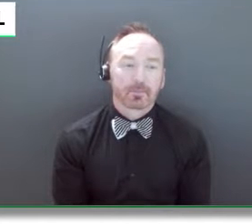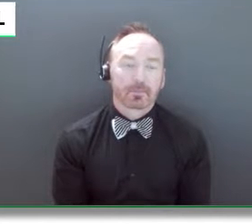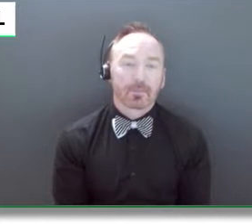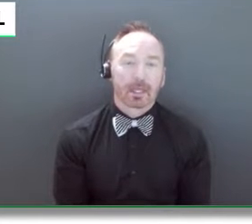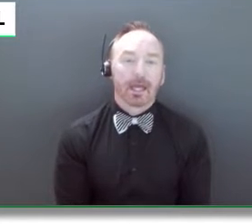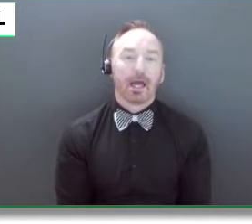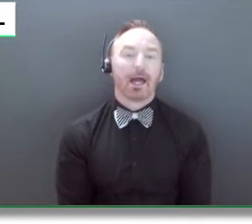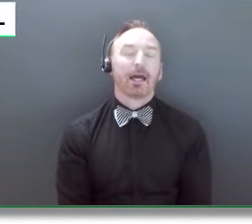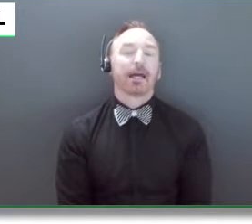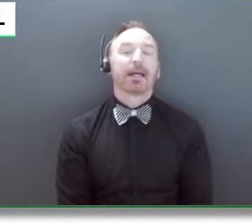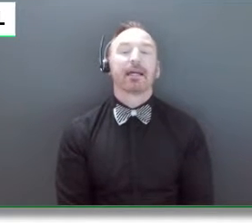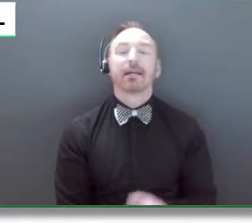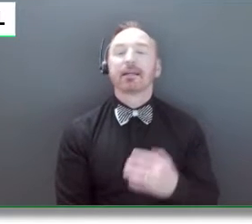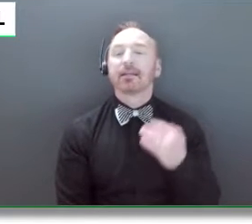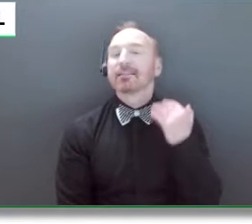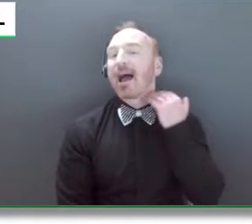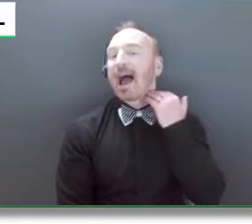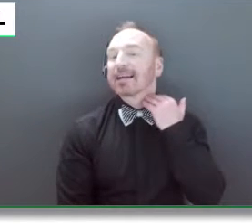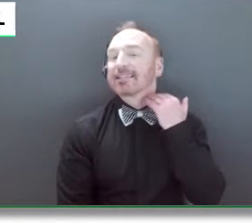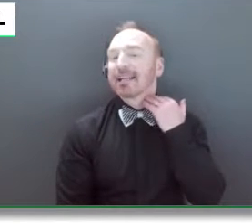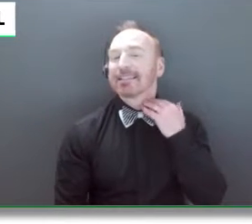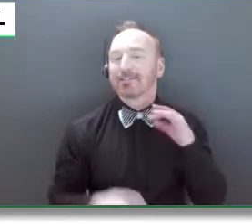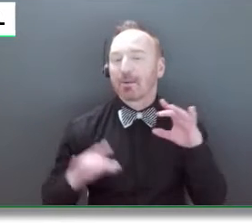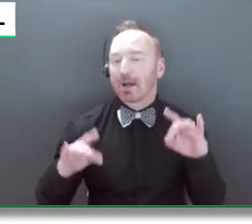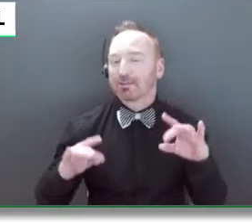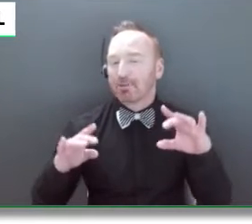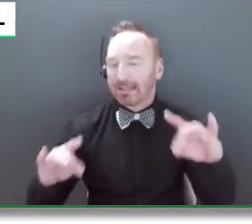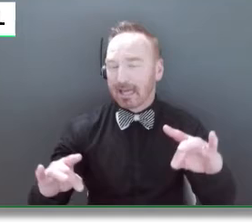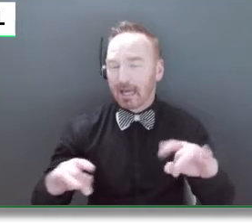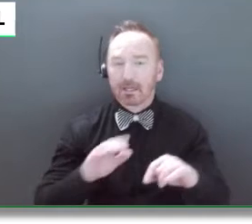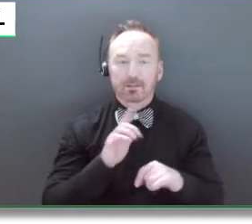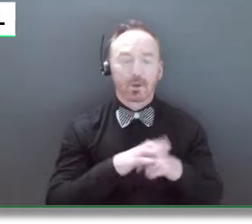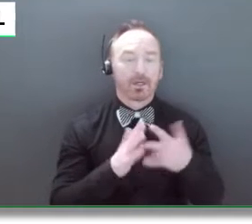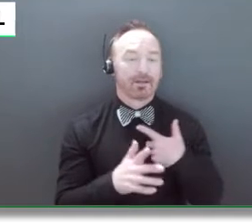adaptive equipment and the relationship to the usage and promotion uh within our